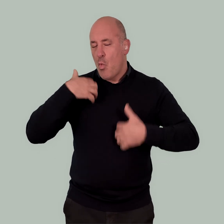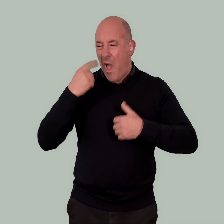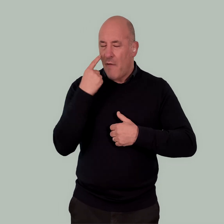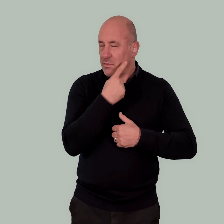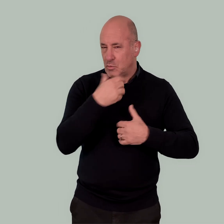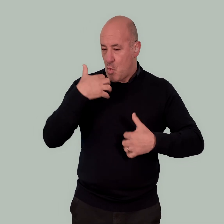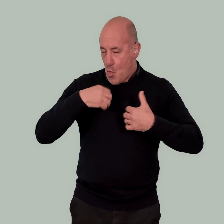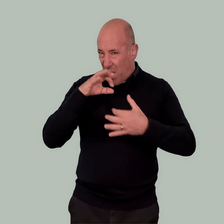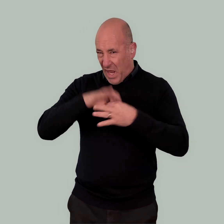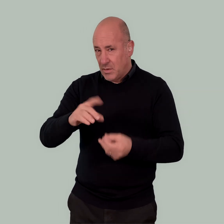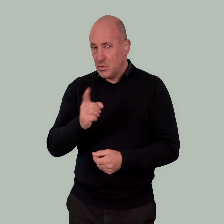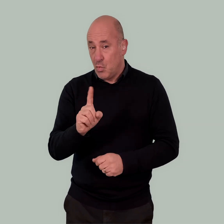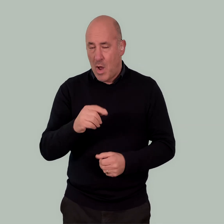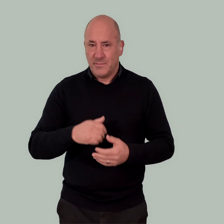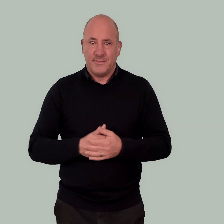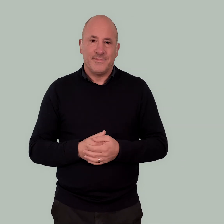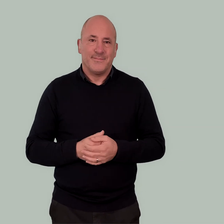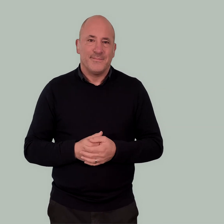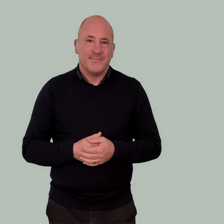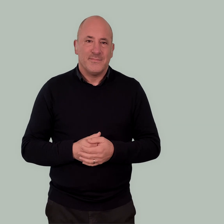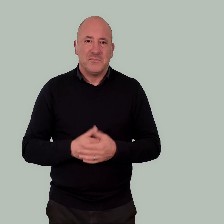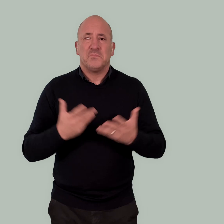the Review is particularly interested in evidence relating to: